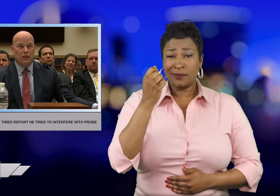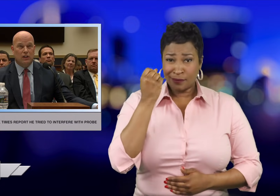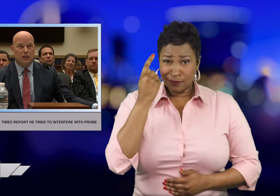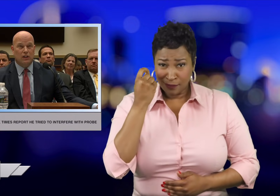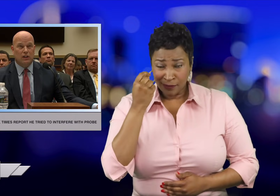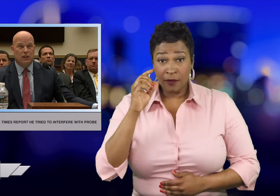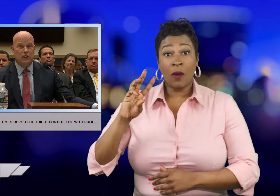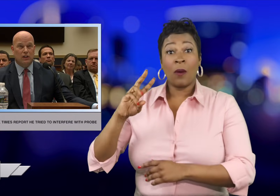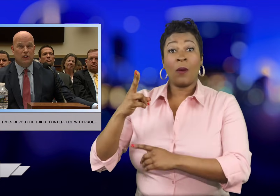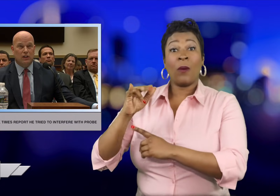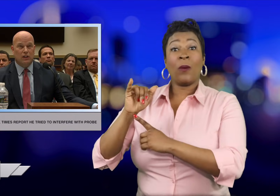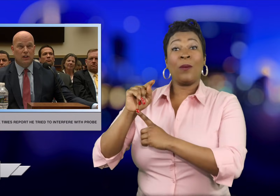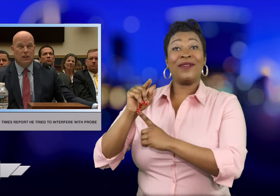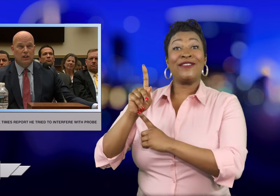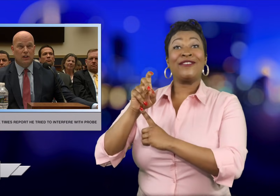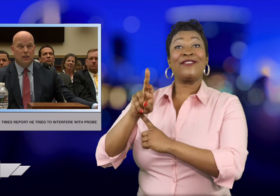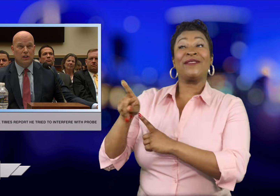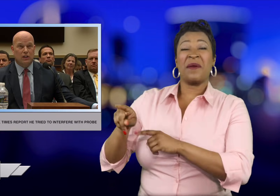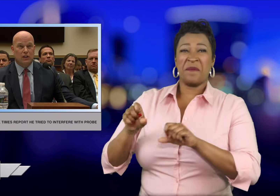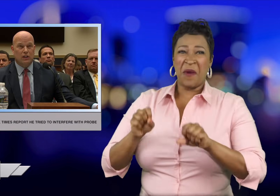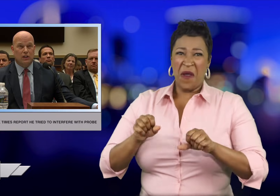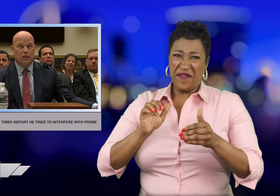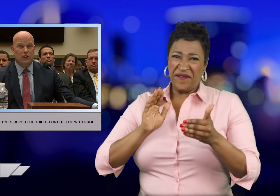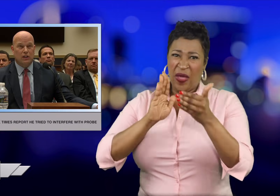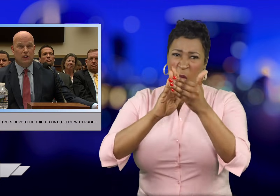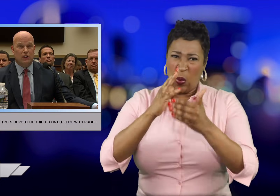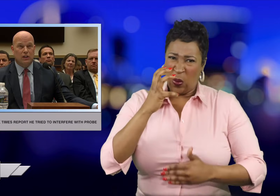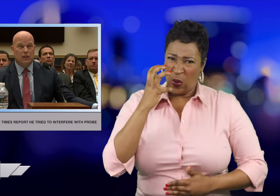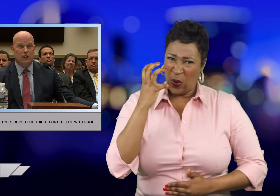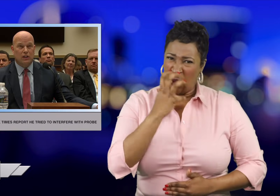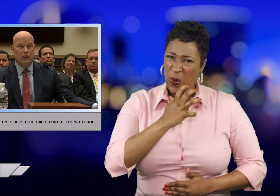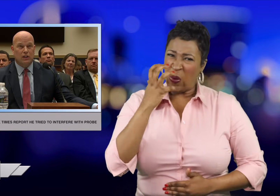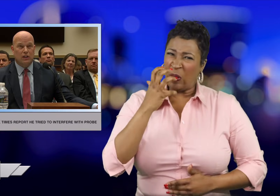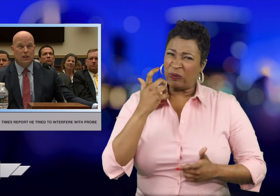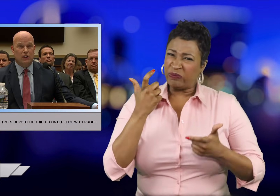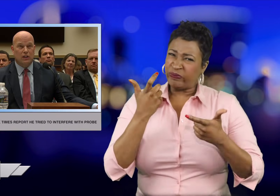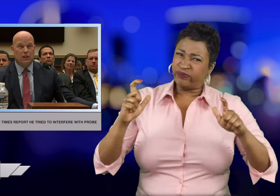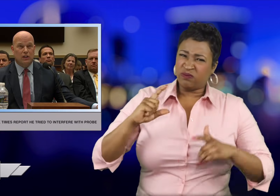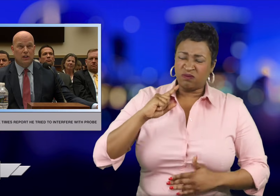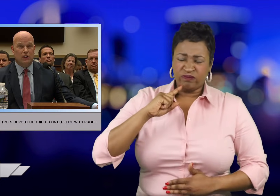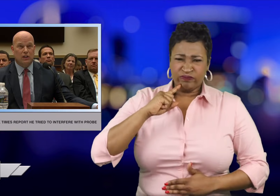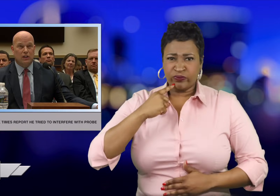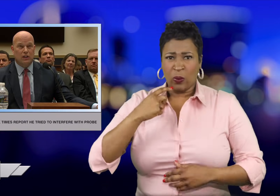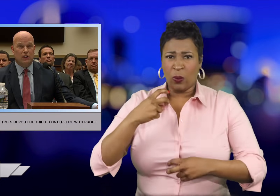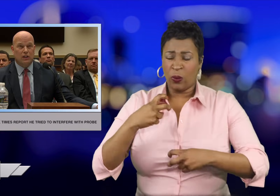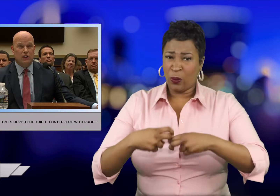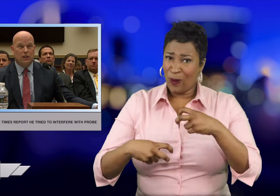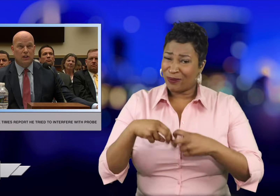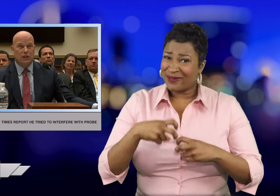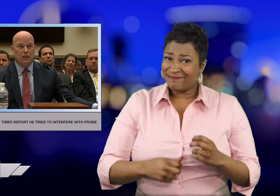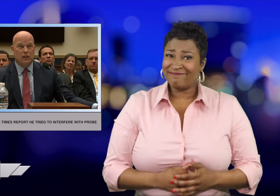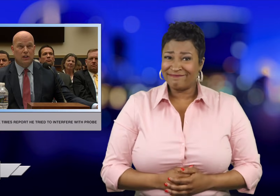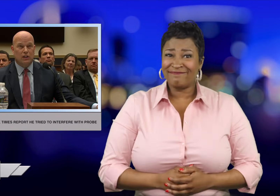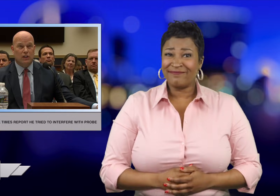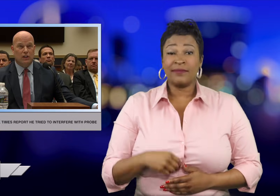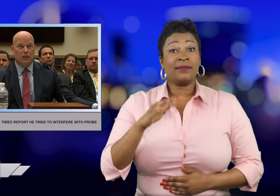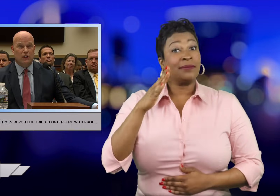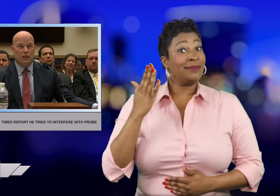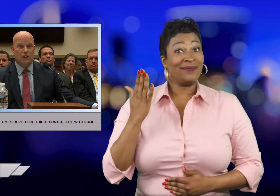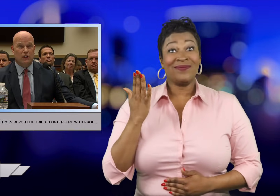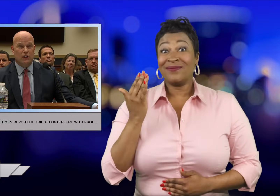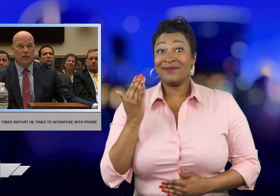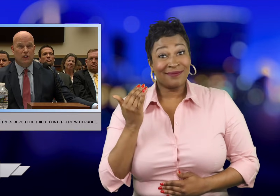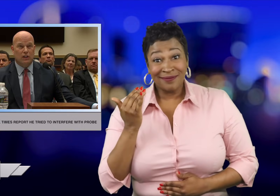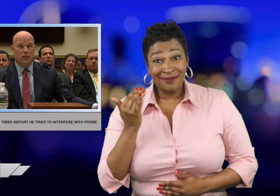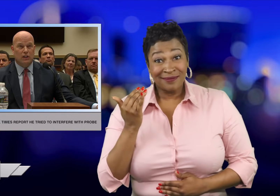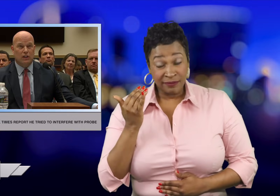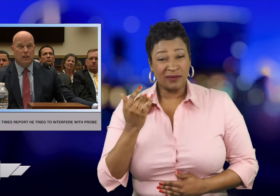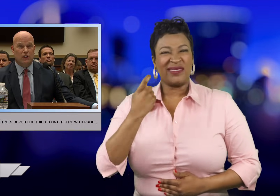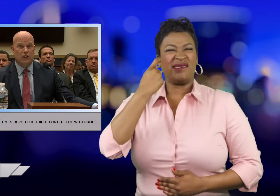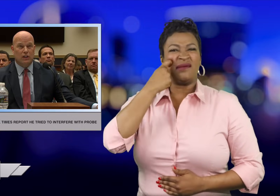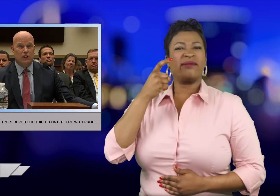But Whitaker could be facing bigger problems.